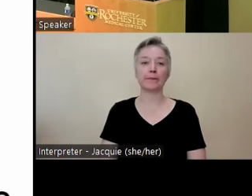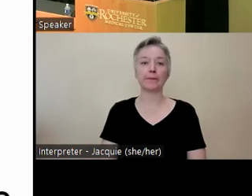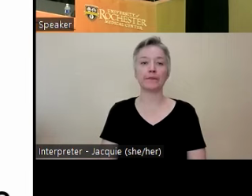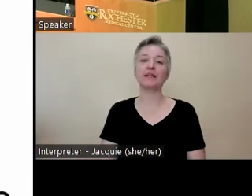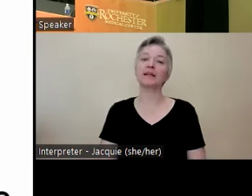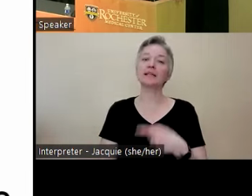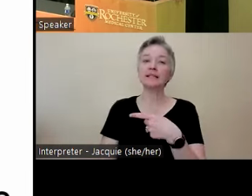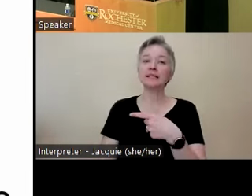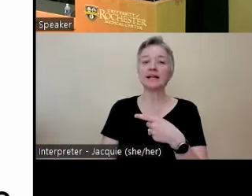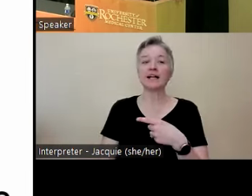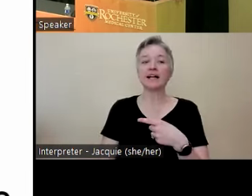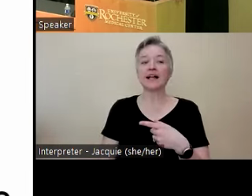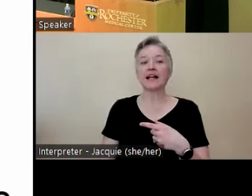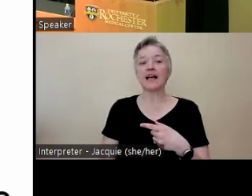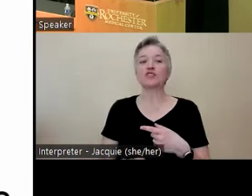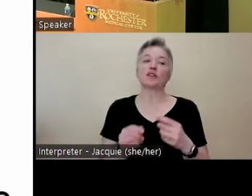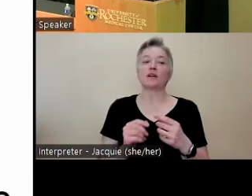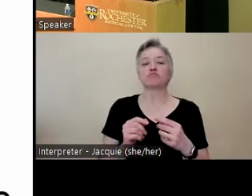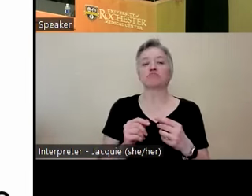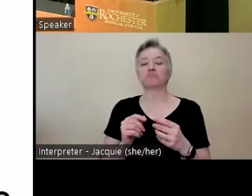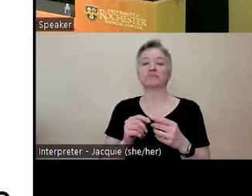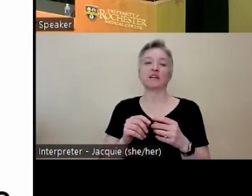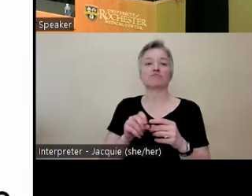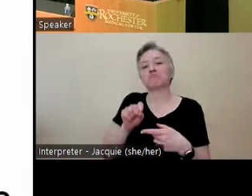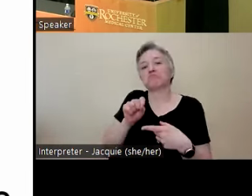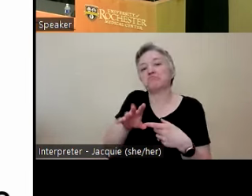blurb on the participants we had for this study so you can see they were really well